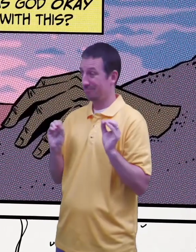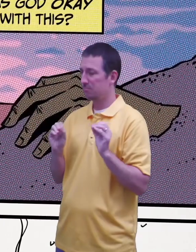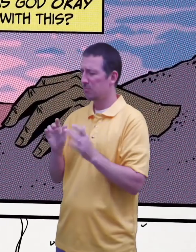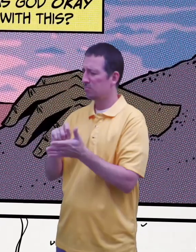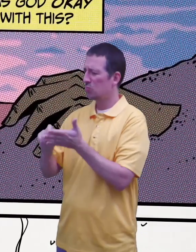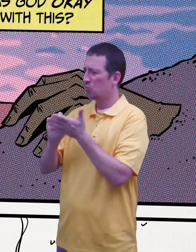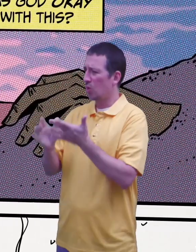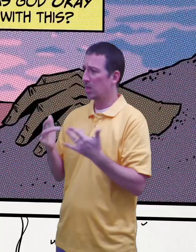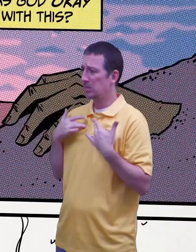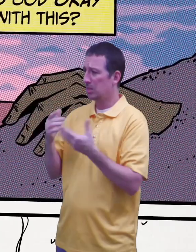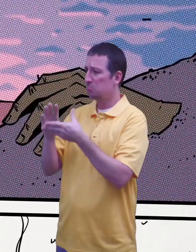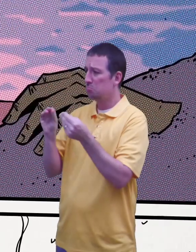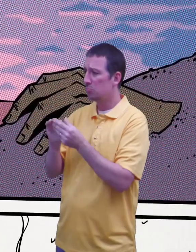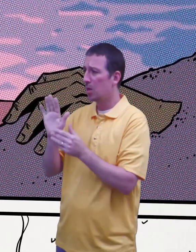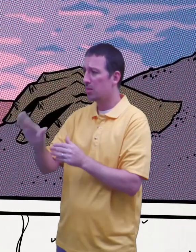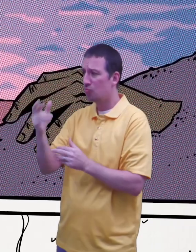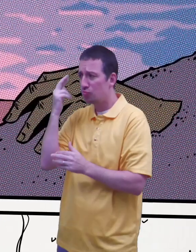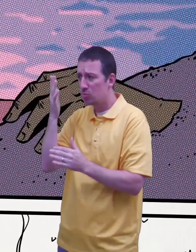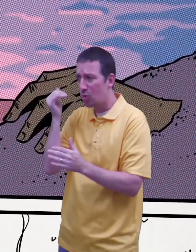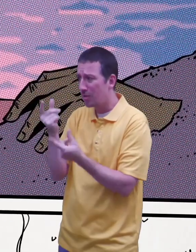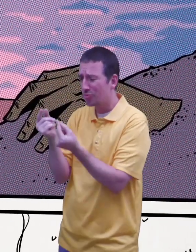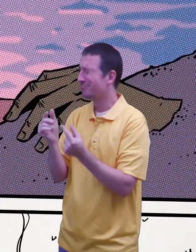avoid giving moral commentary. They would rather have a